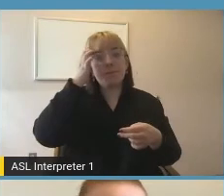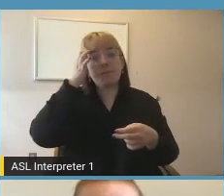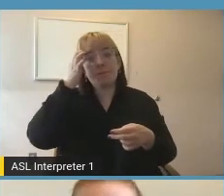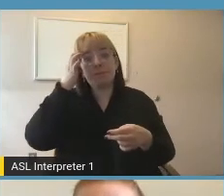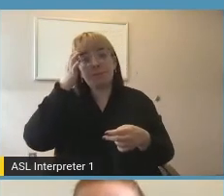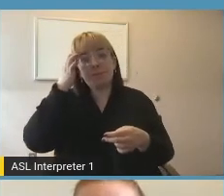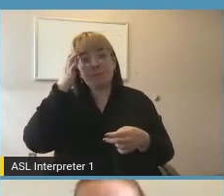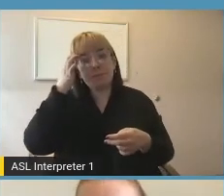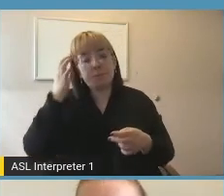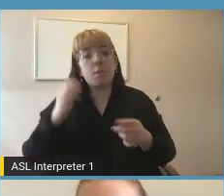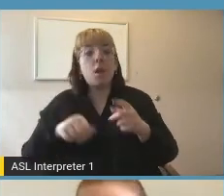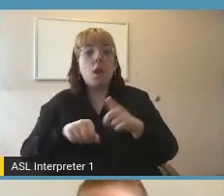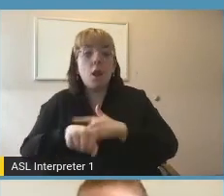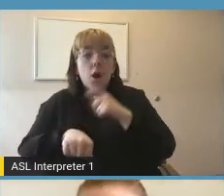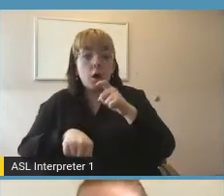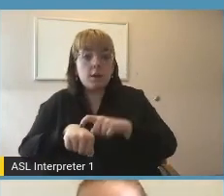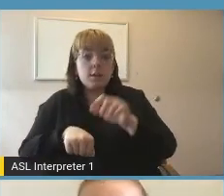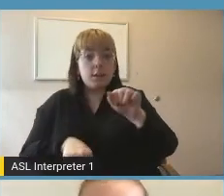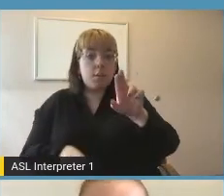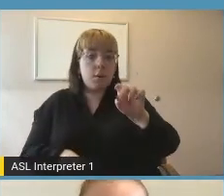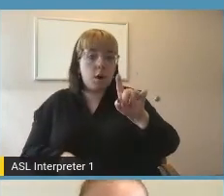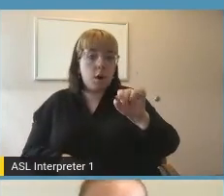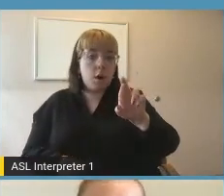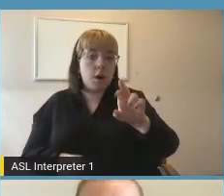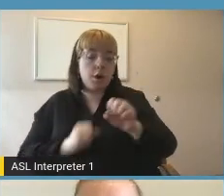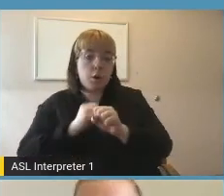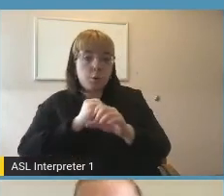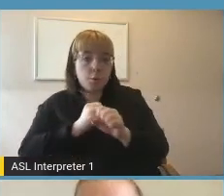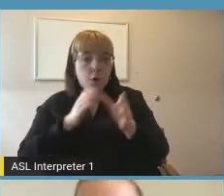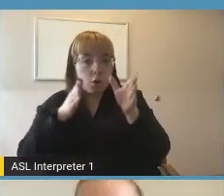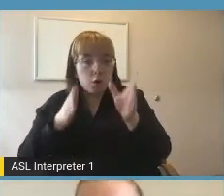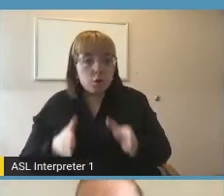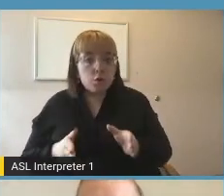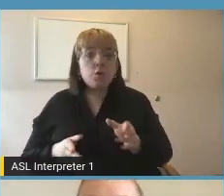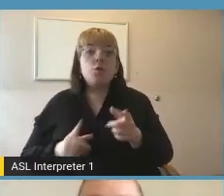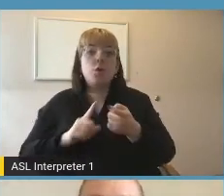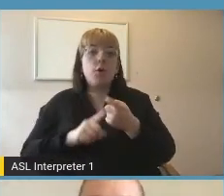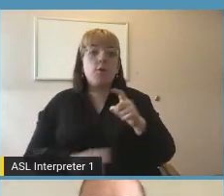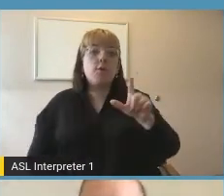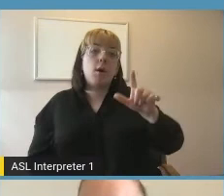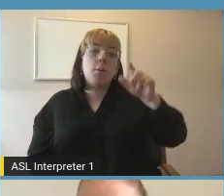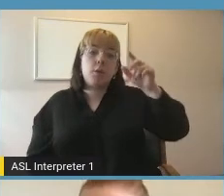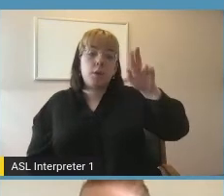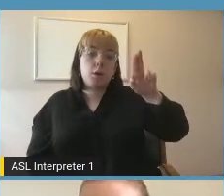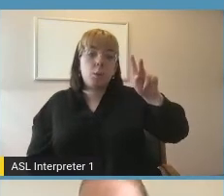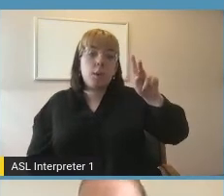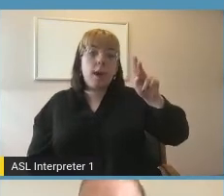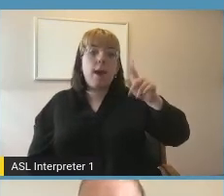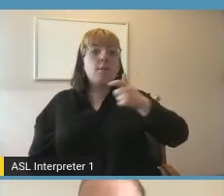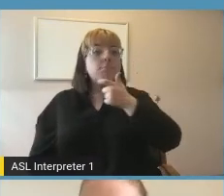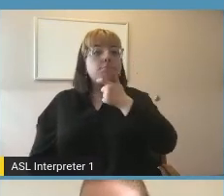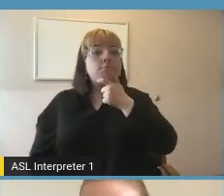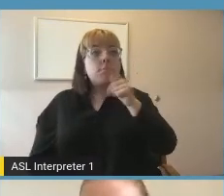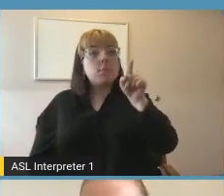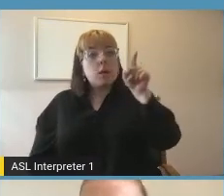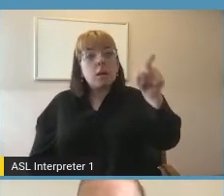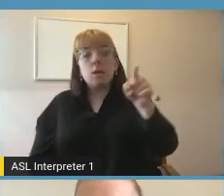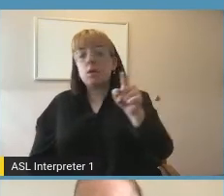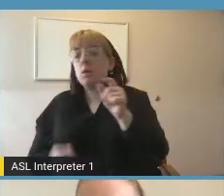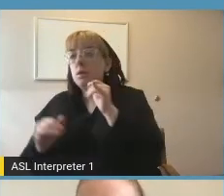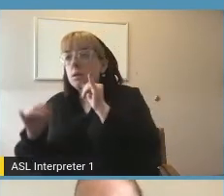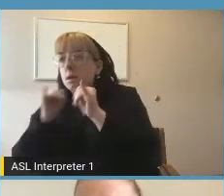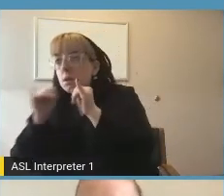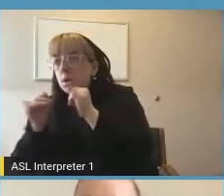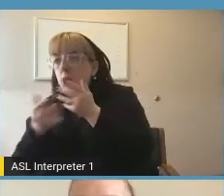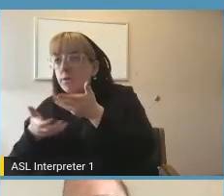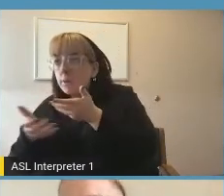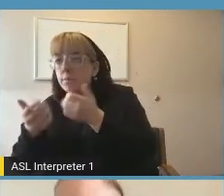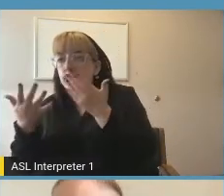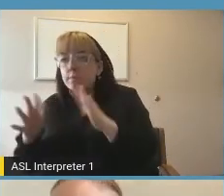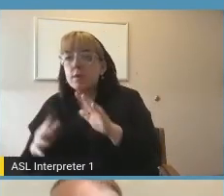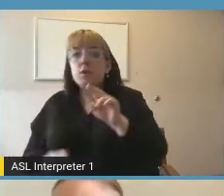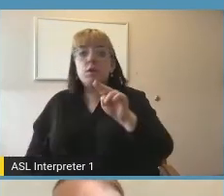audio producer. And she did the interviews, wrote the narration, put it together in collaboration